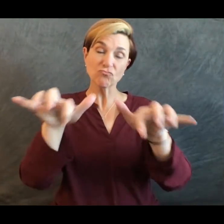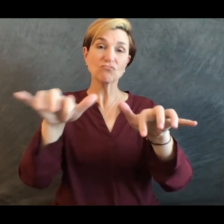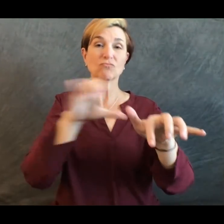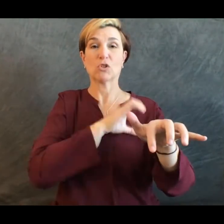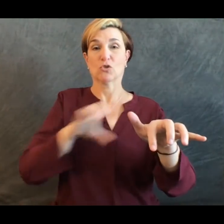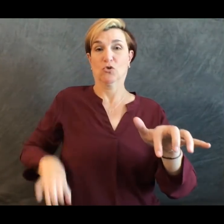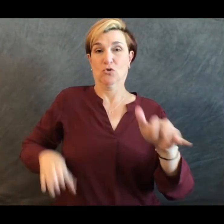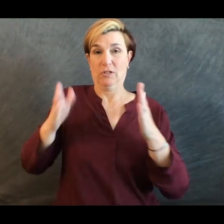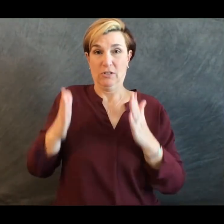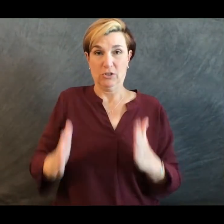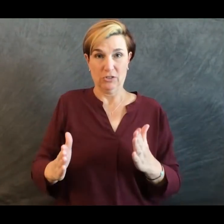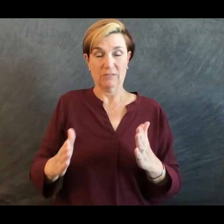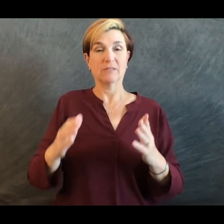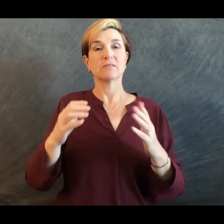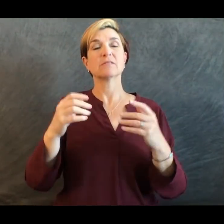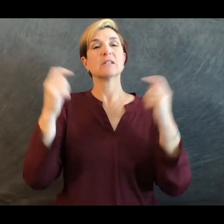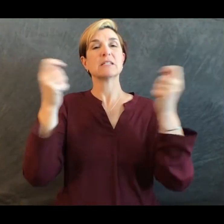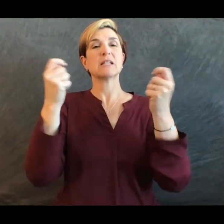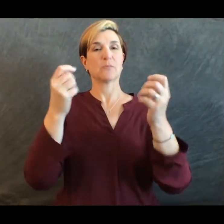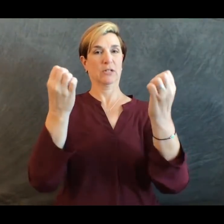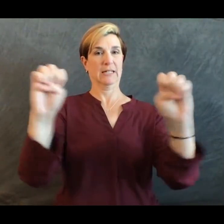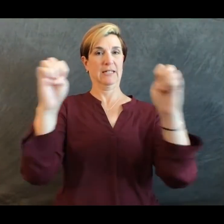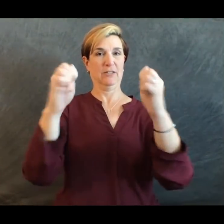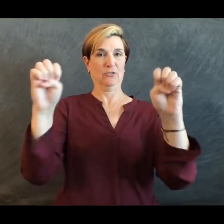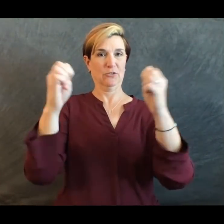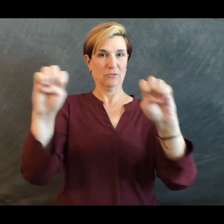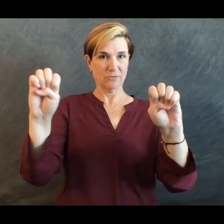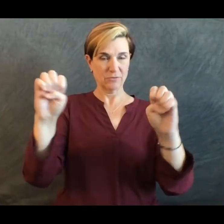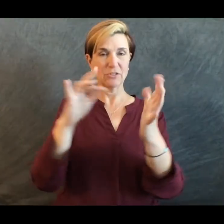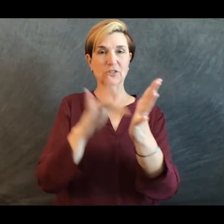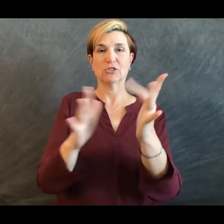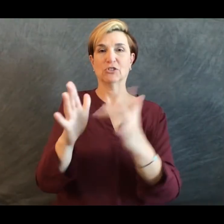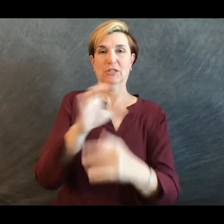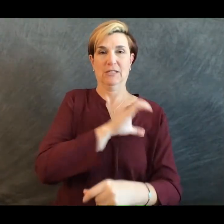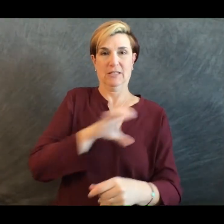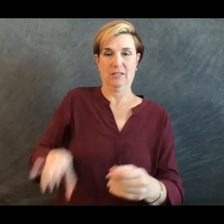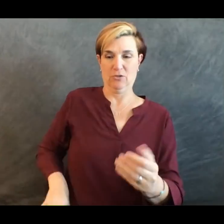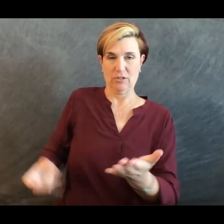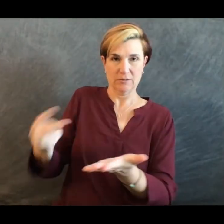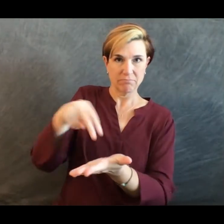Jesus Christ at this holy time we pray that God will heal the sick and comfort